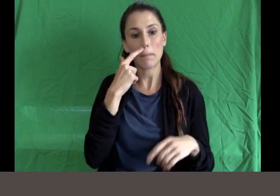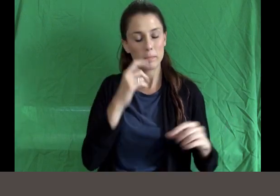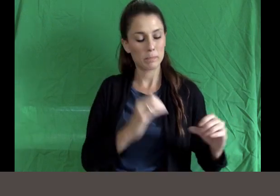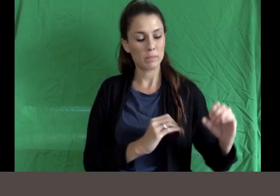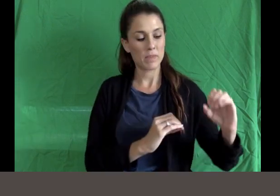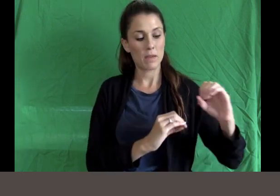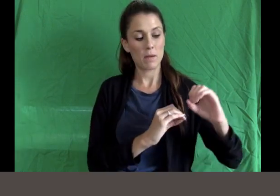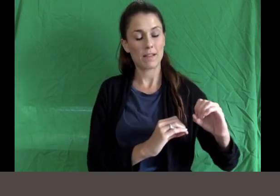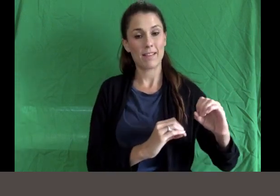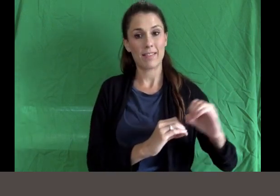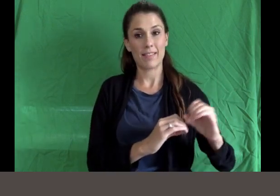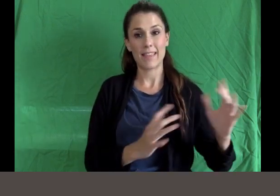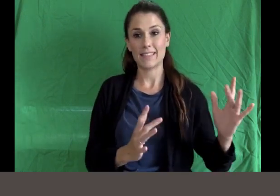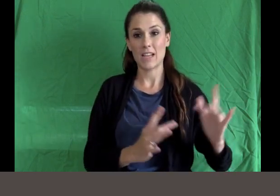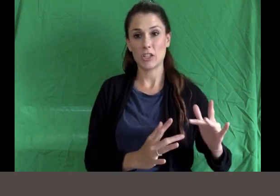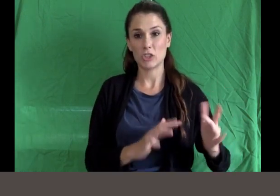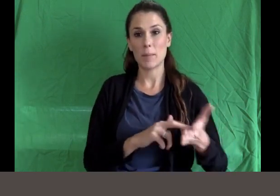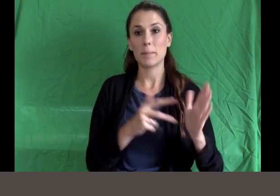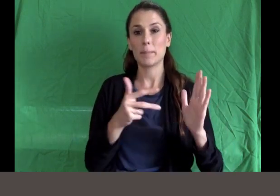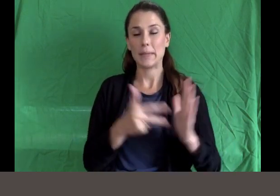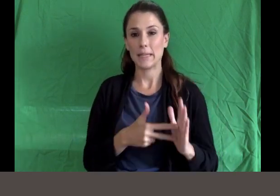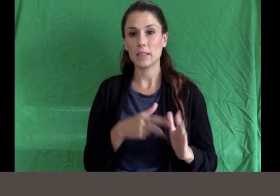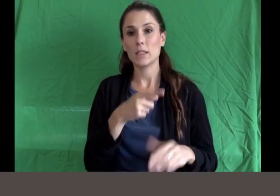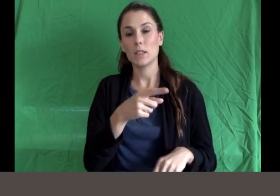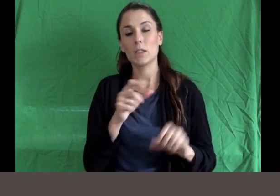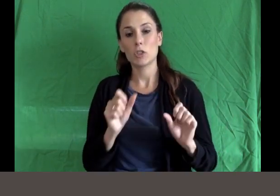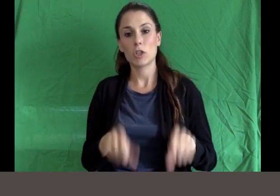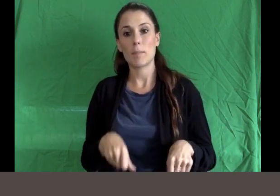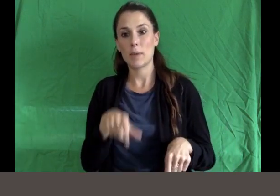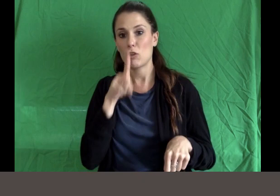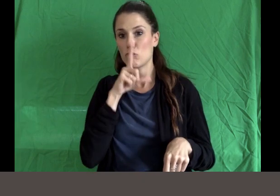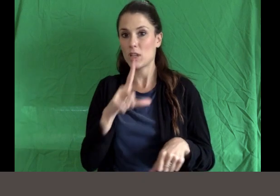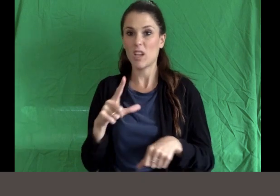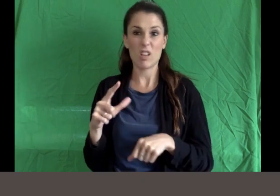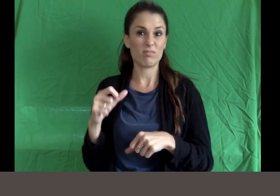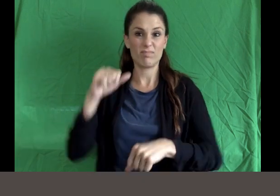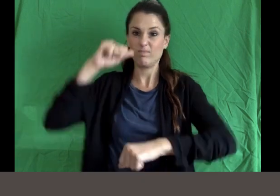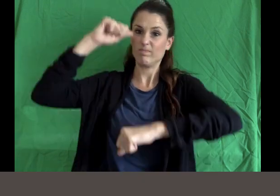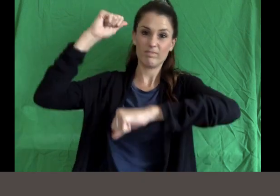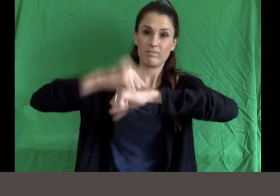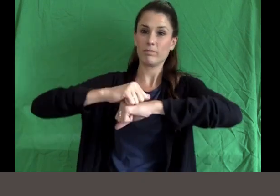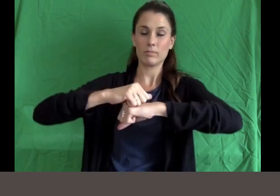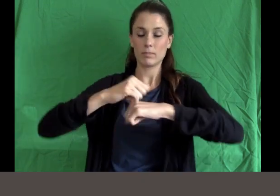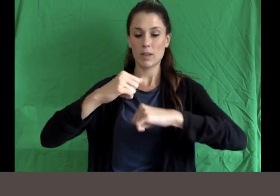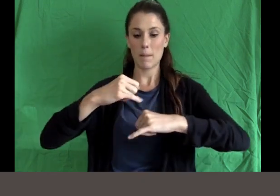actually hinting at this could be a hard bound for how much data therein lies and now you